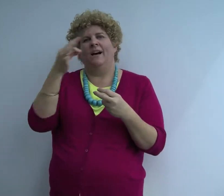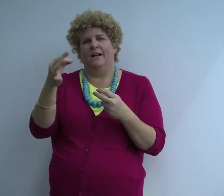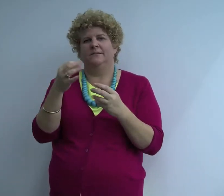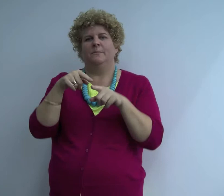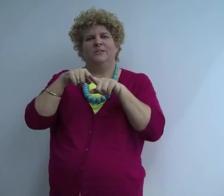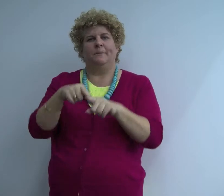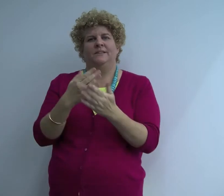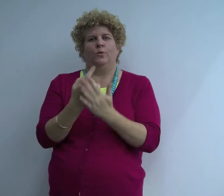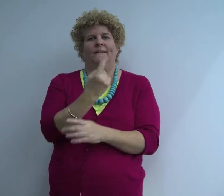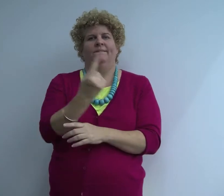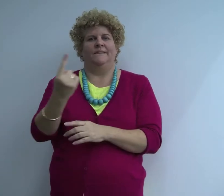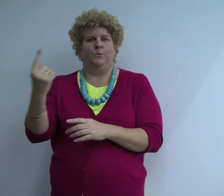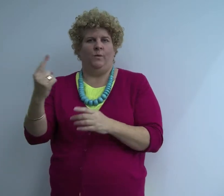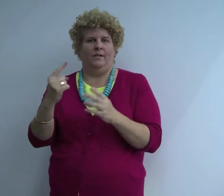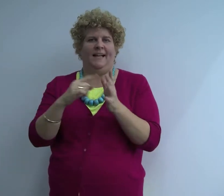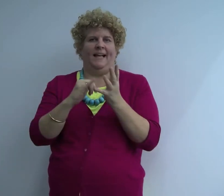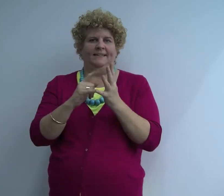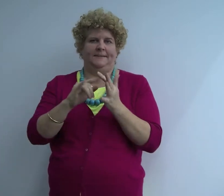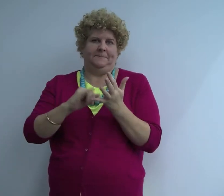real-time captioning may also be available.